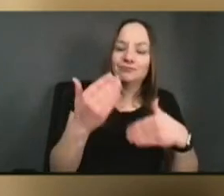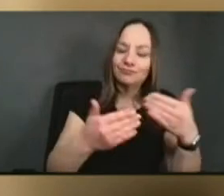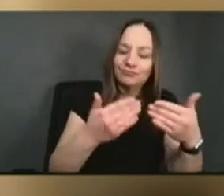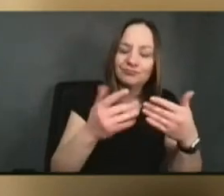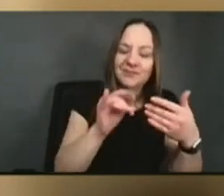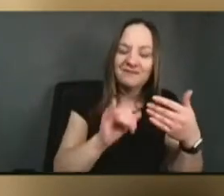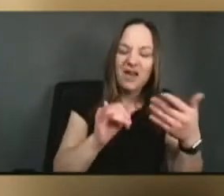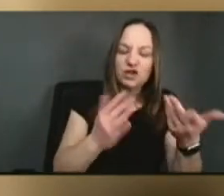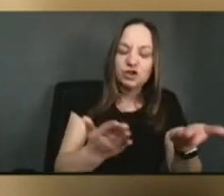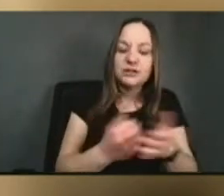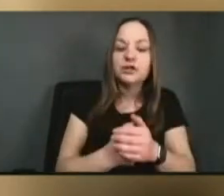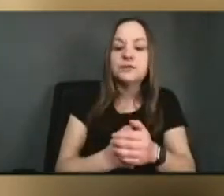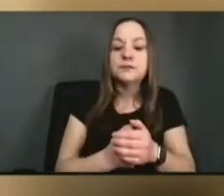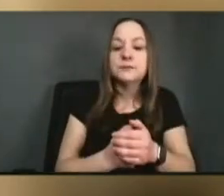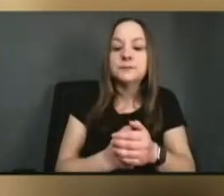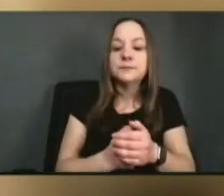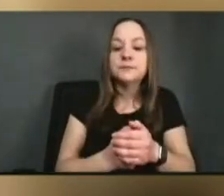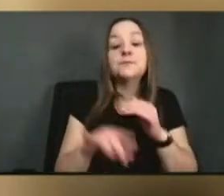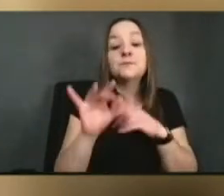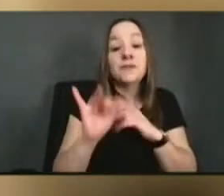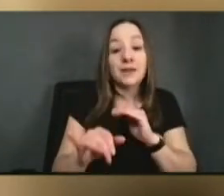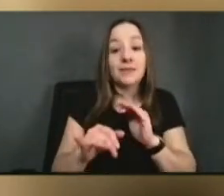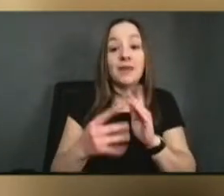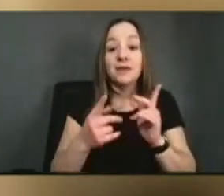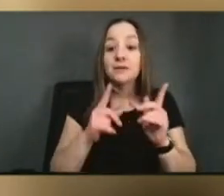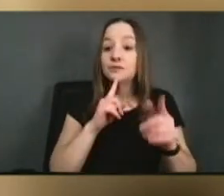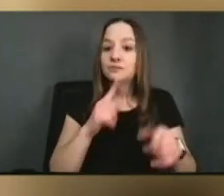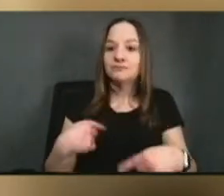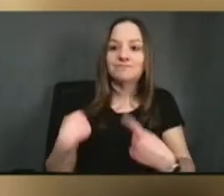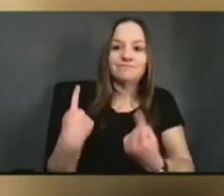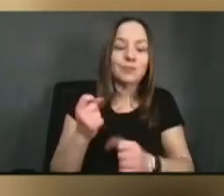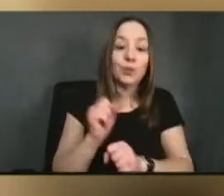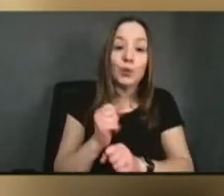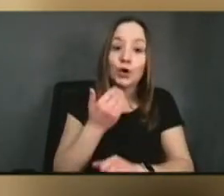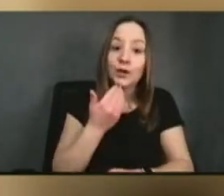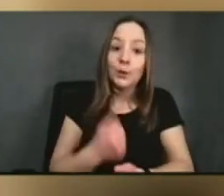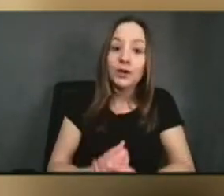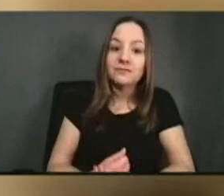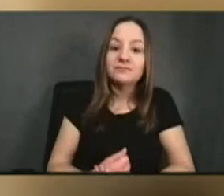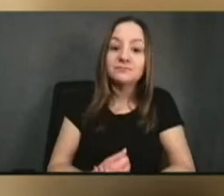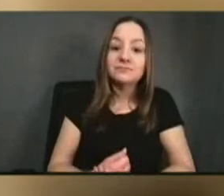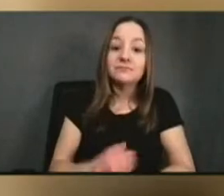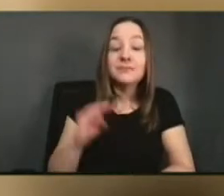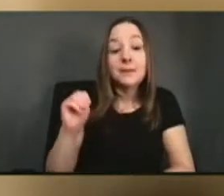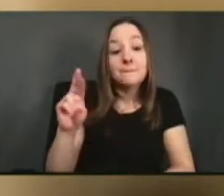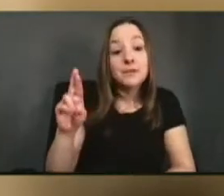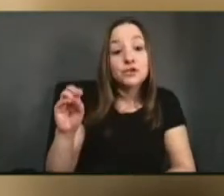infectious process in our particular district. And that